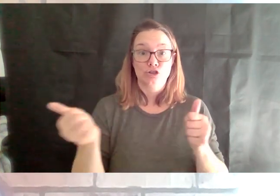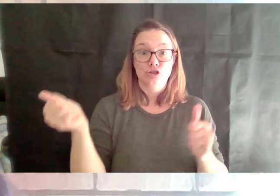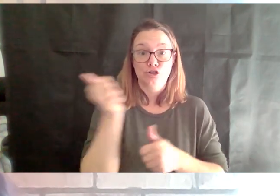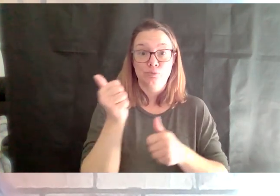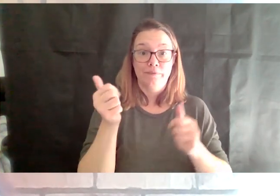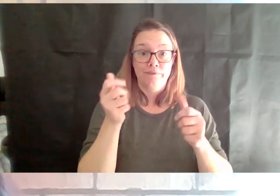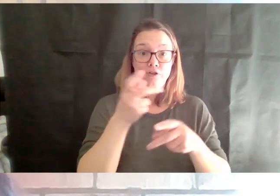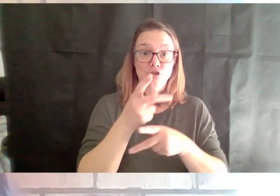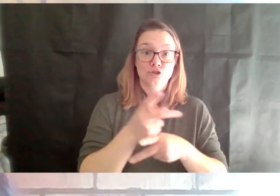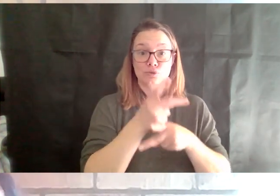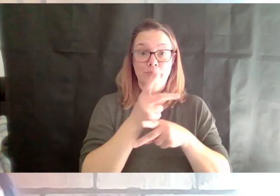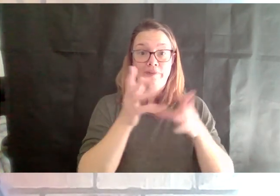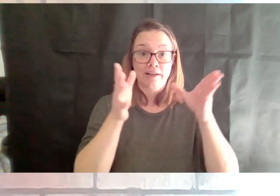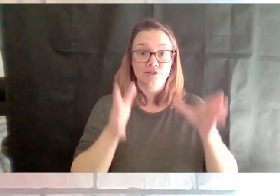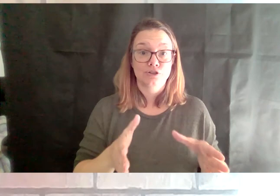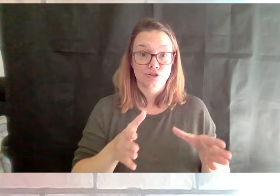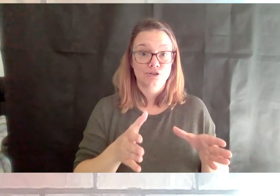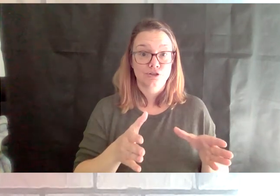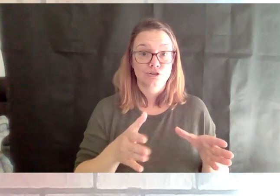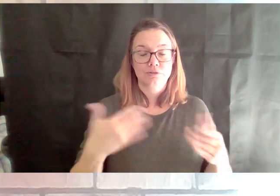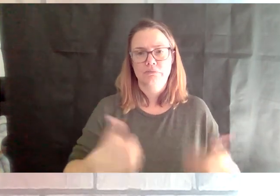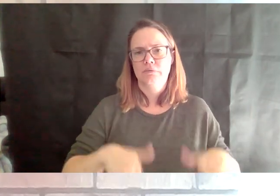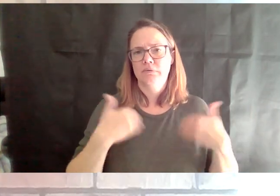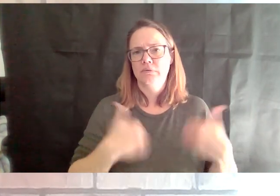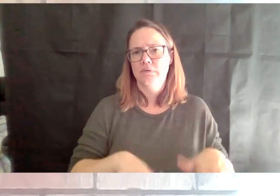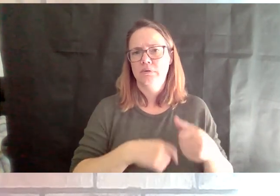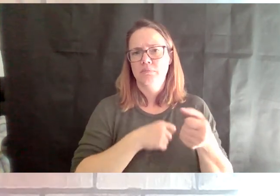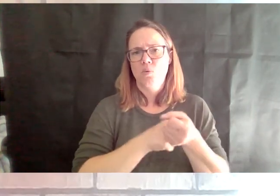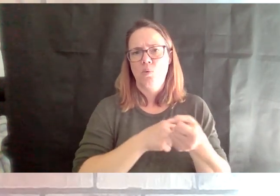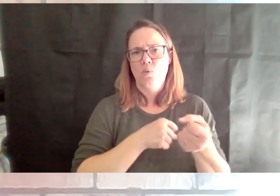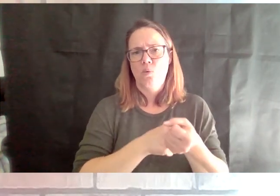and how she sees the best of us and encourages us everyday,